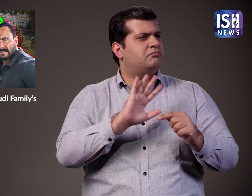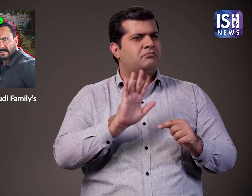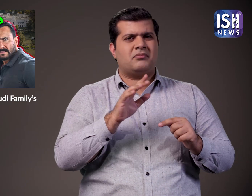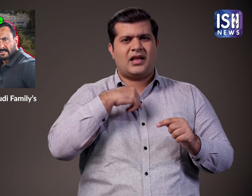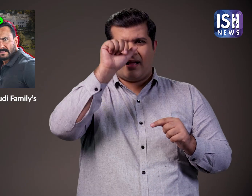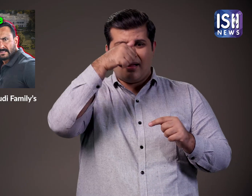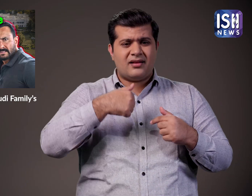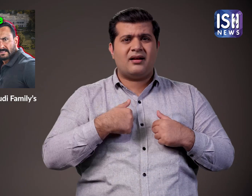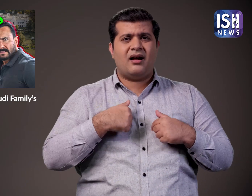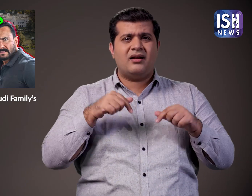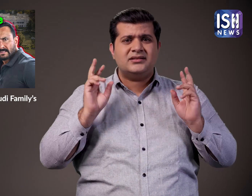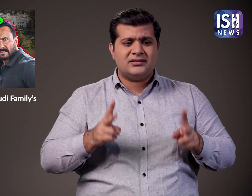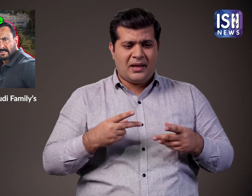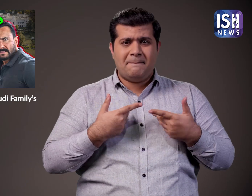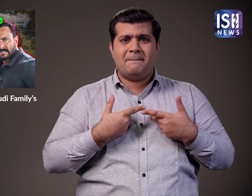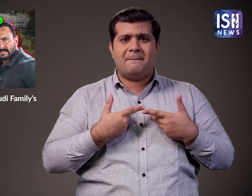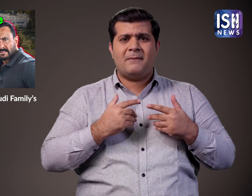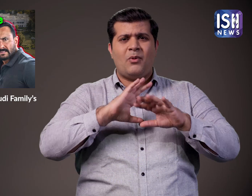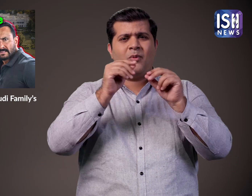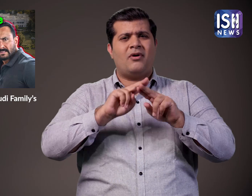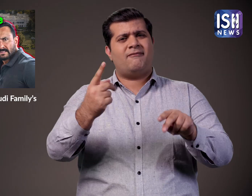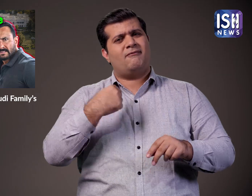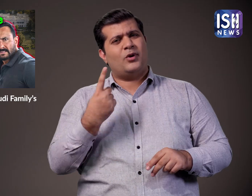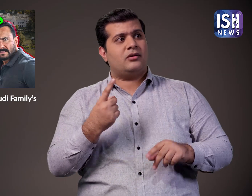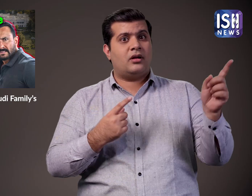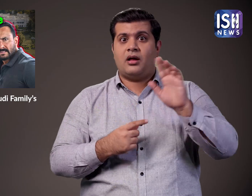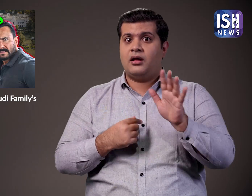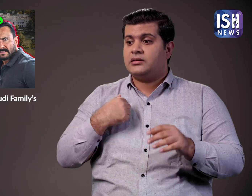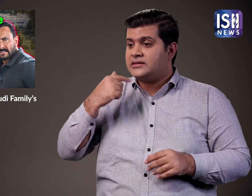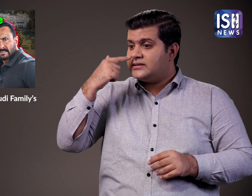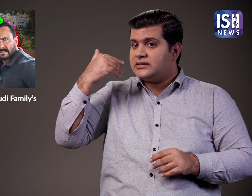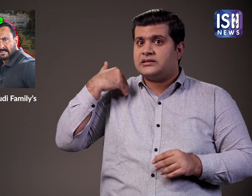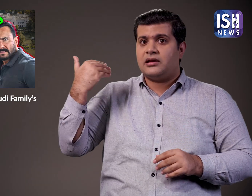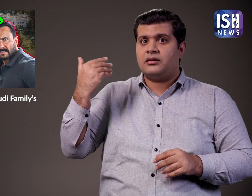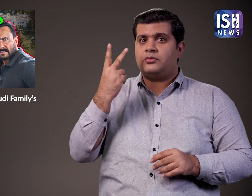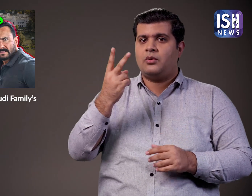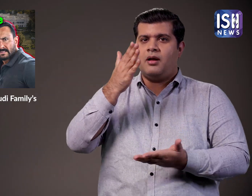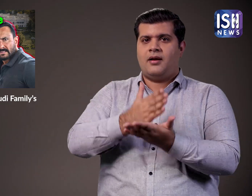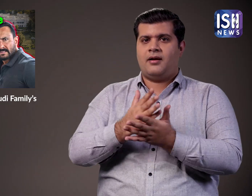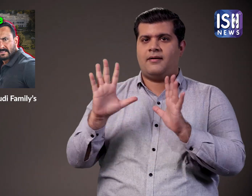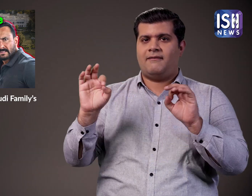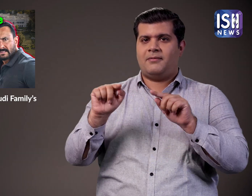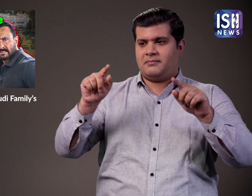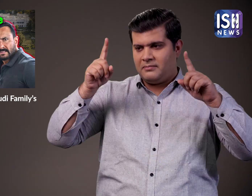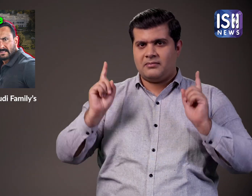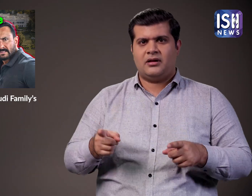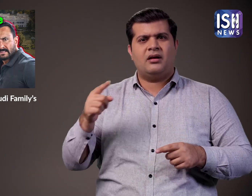Sajida's family argues that, since she stayed in India, she was the rightful heir. Abida's family claims a share as she was one of the sisters.